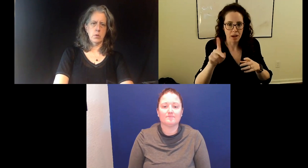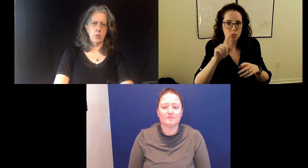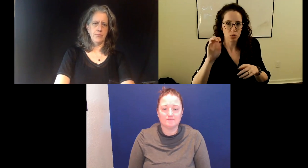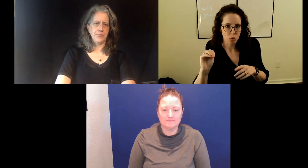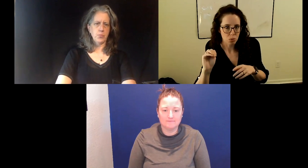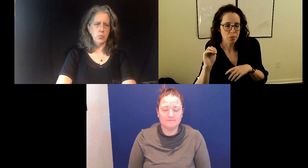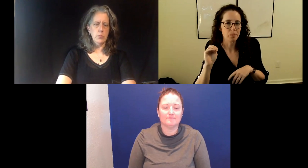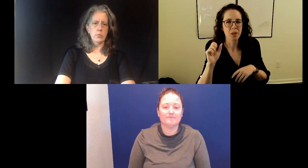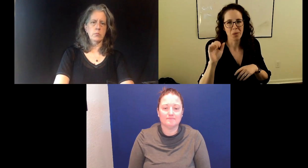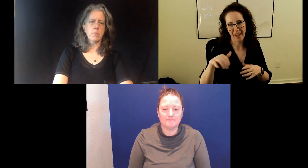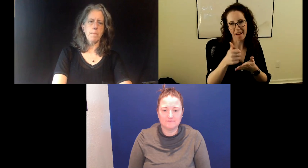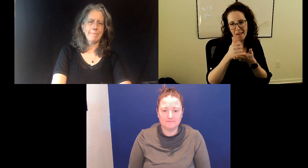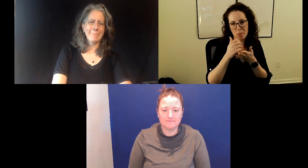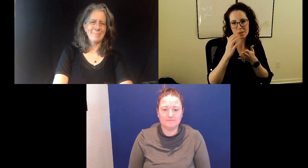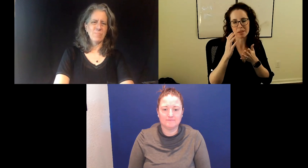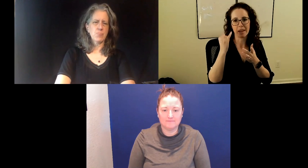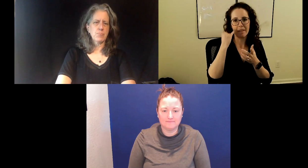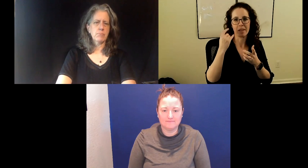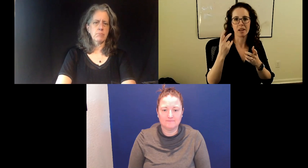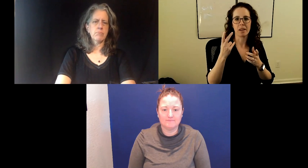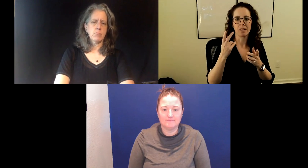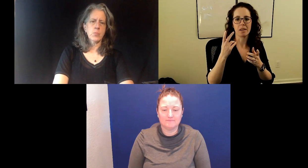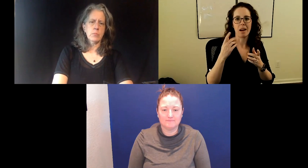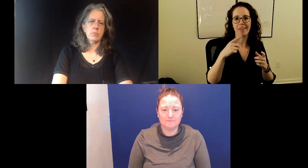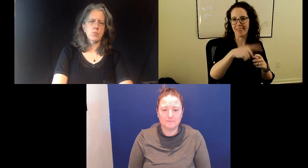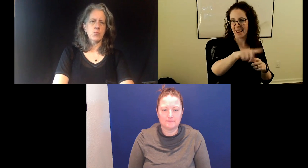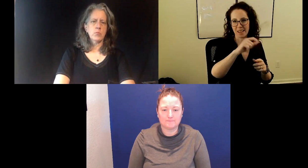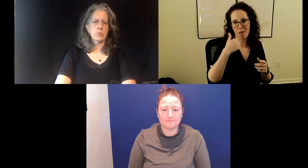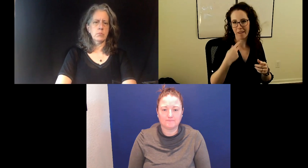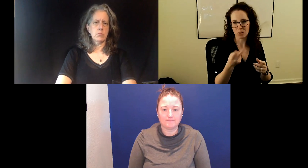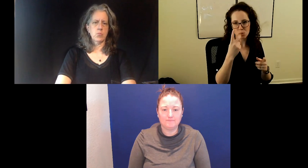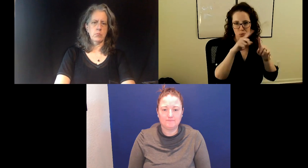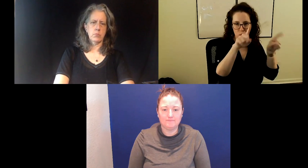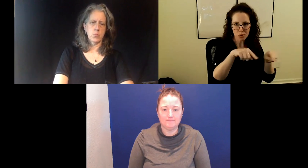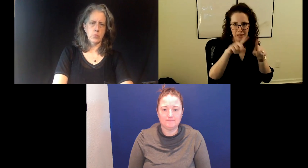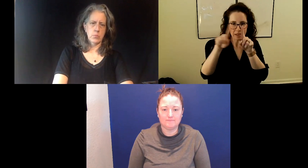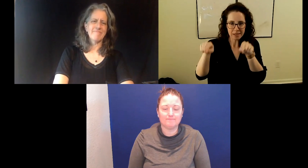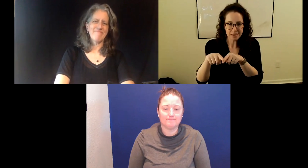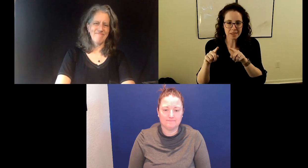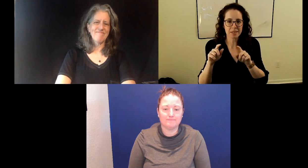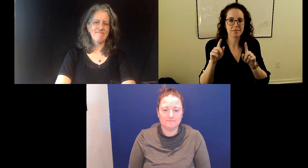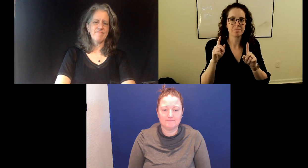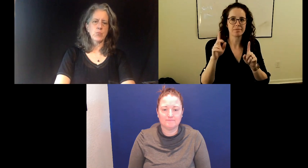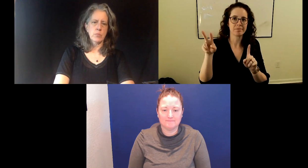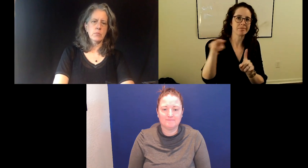know redirect you back to zoom so it kind of it's um it's like i mean if you don't have two screens